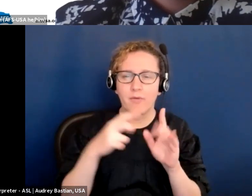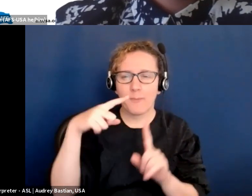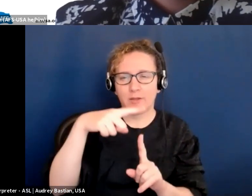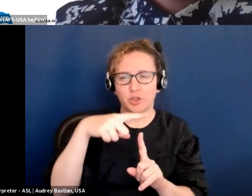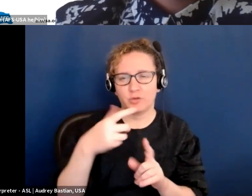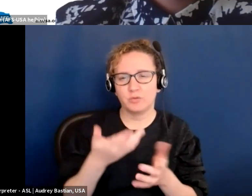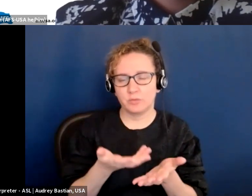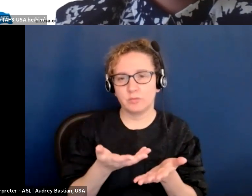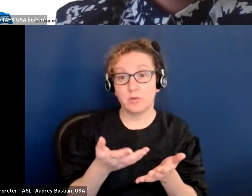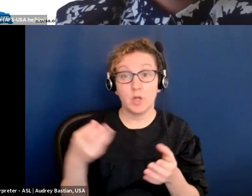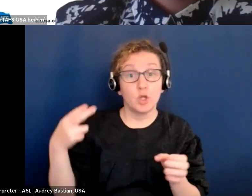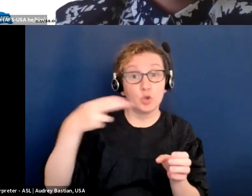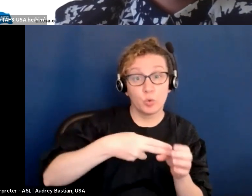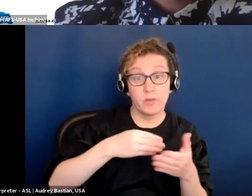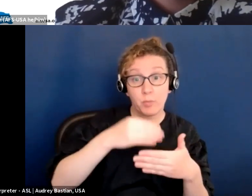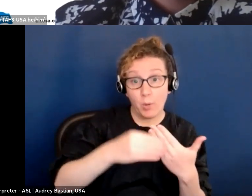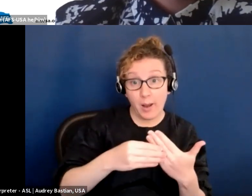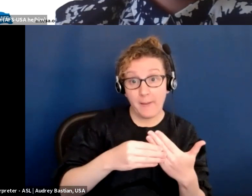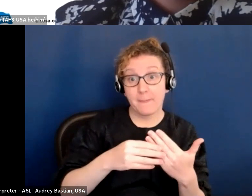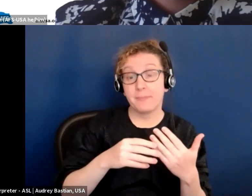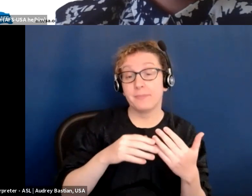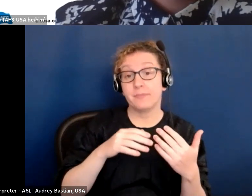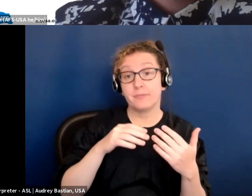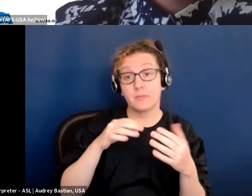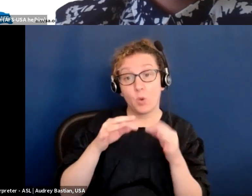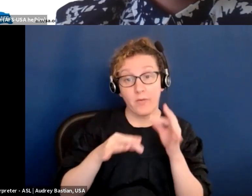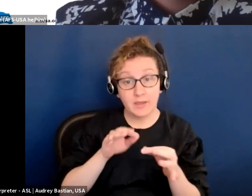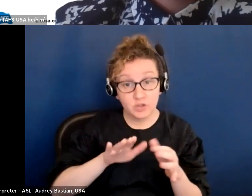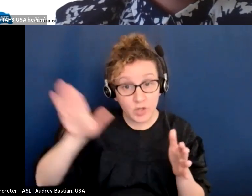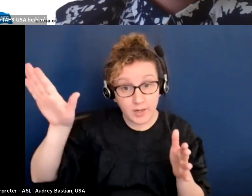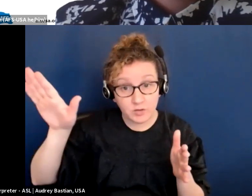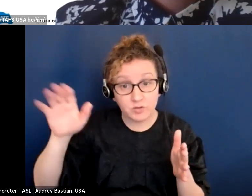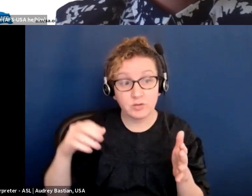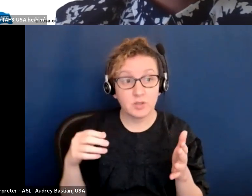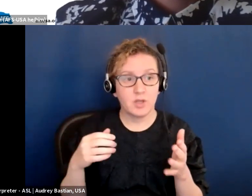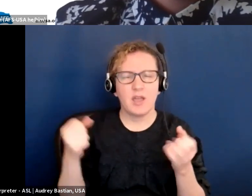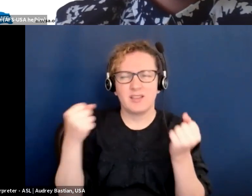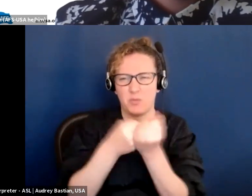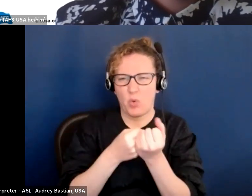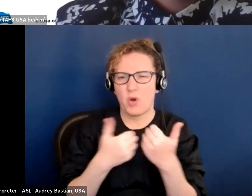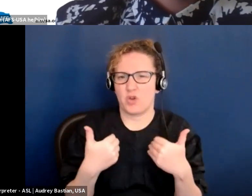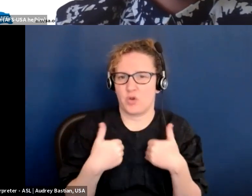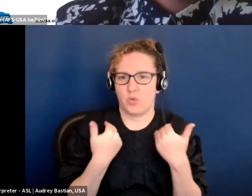They joined the program, they go on the exchange, and they support youth just as our leaders